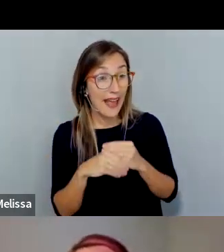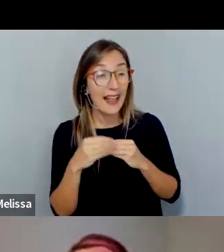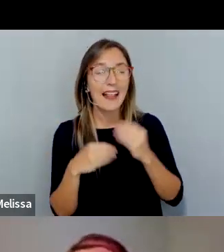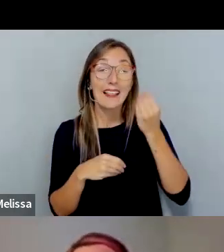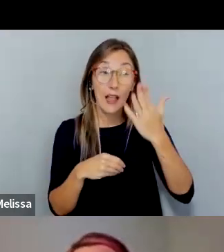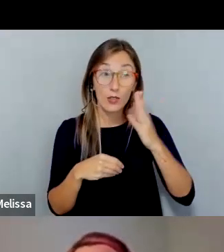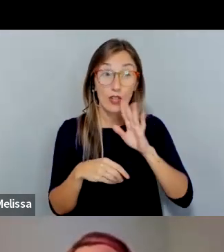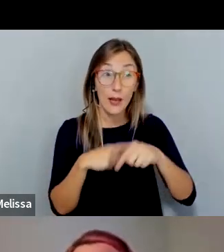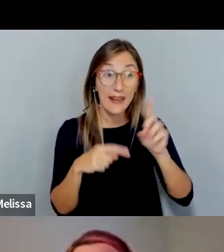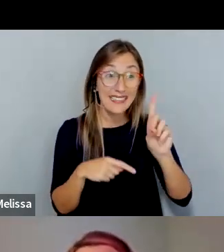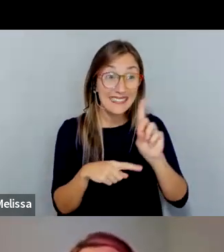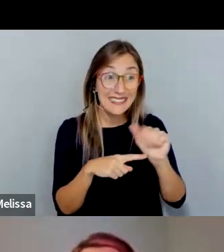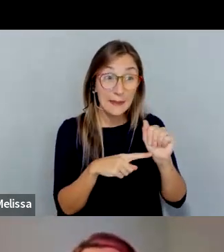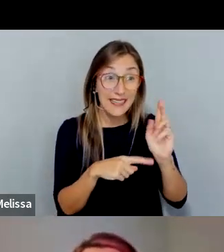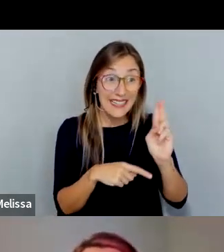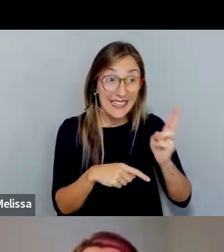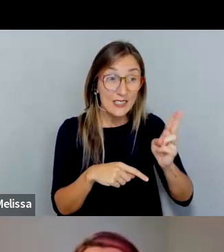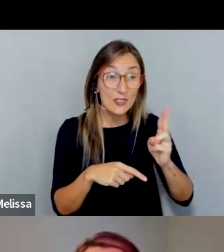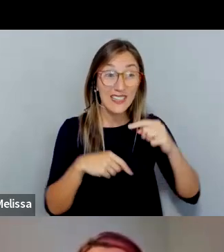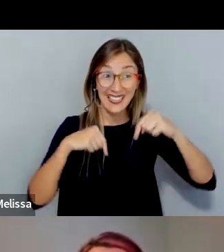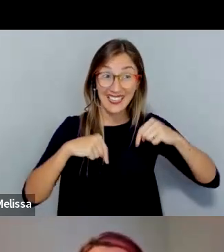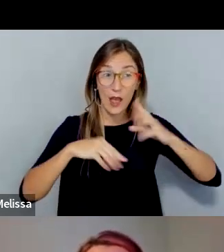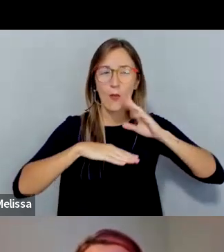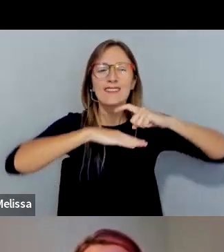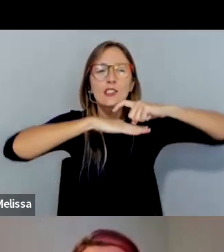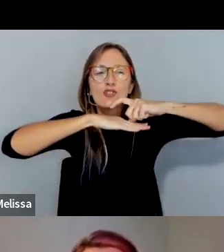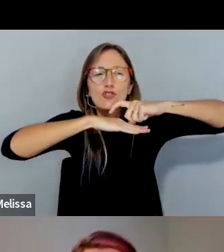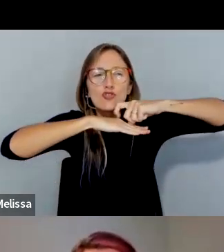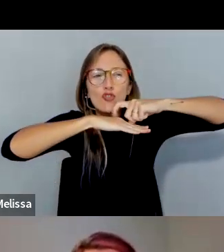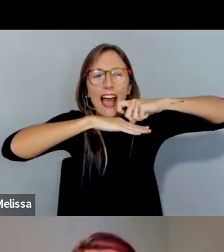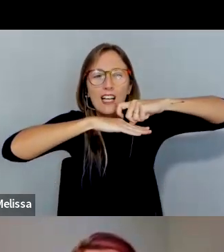with you.